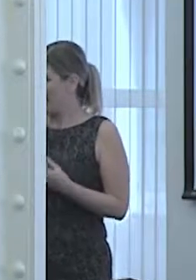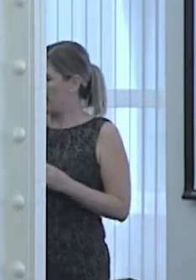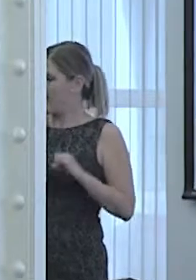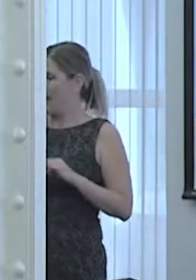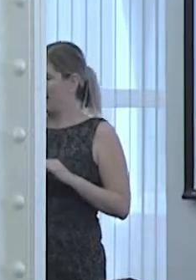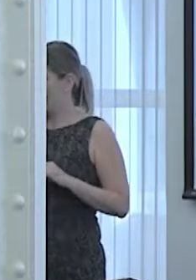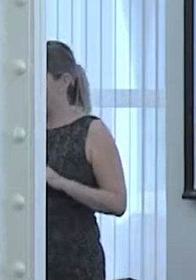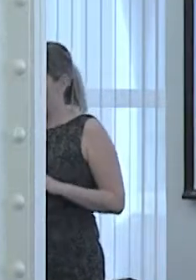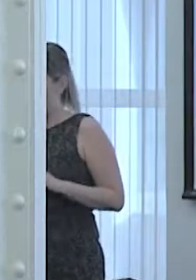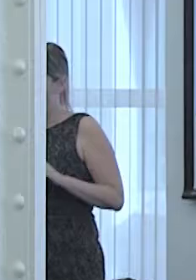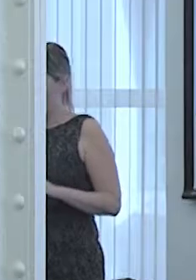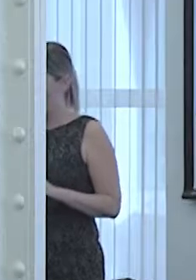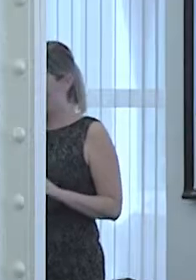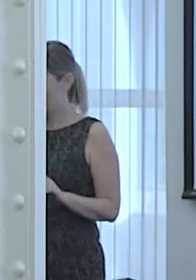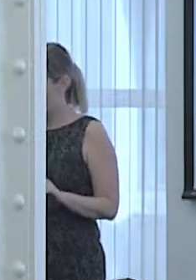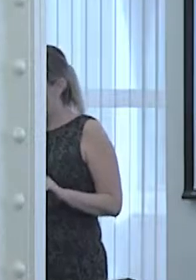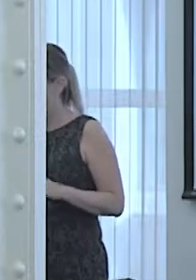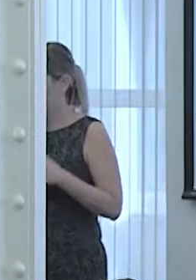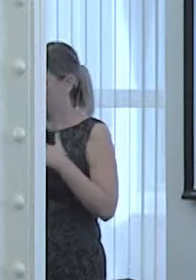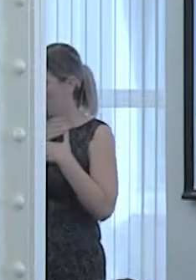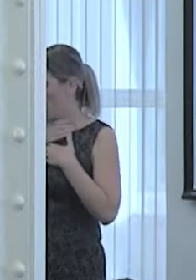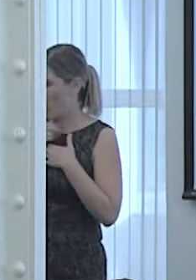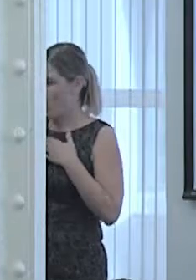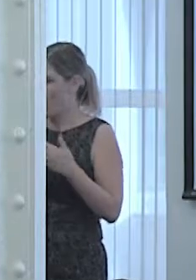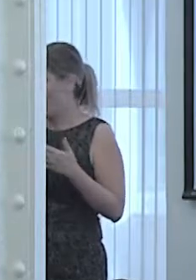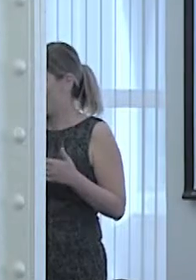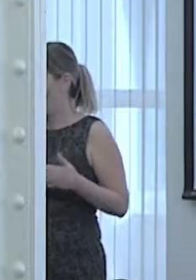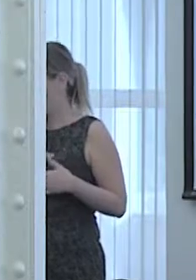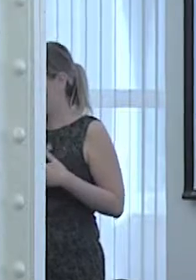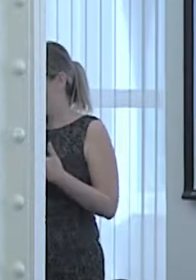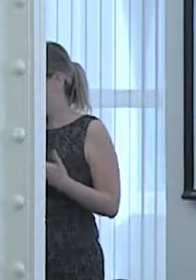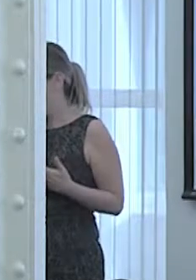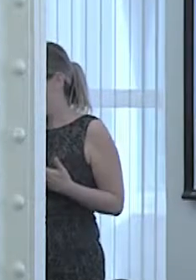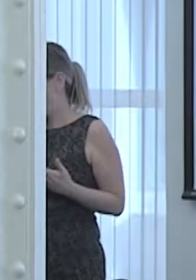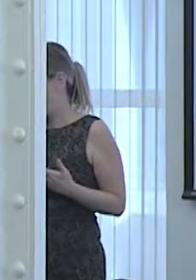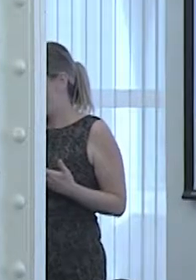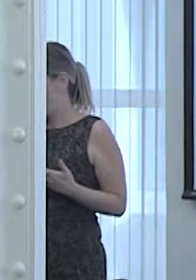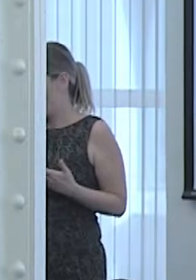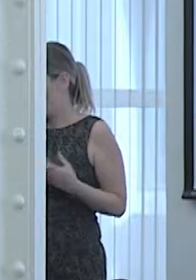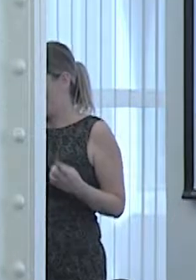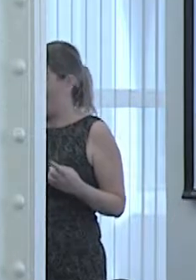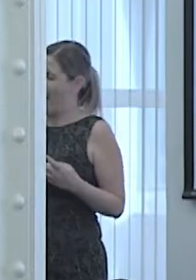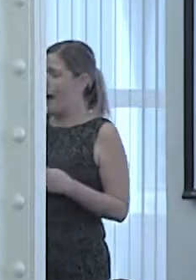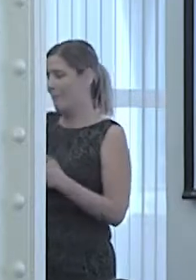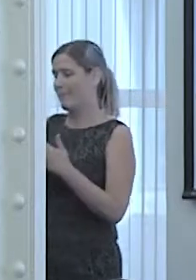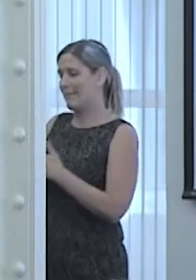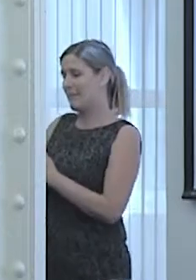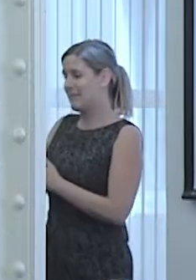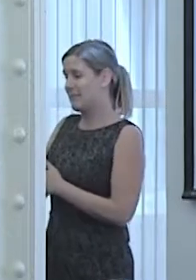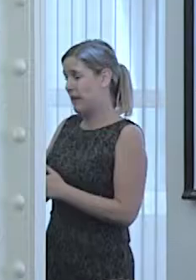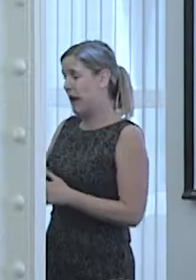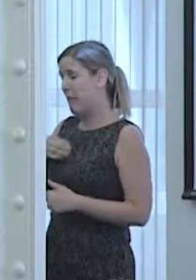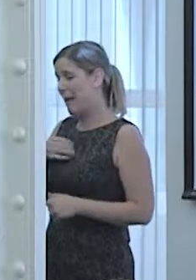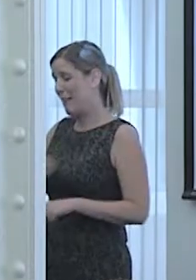getting locked to the bed, getting choked, or maybe, I'm a Dom so, I like sitting on people sometimes.